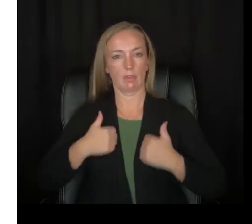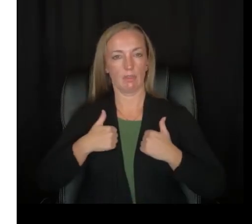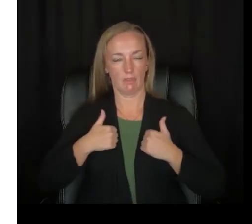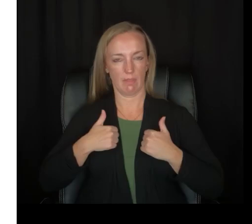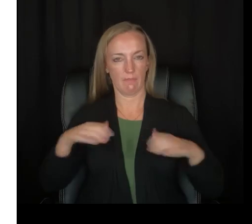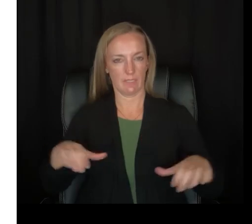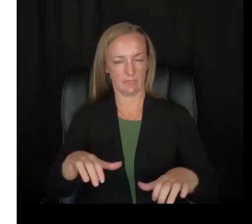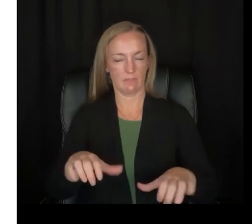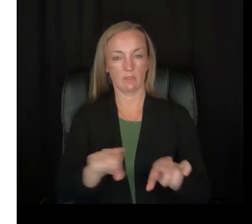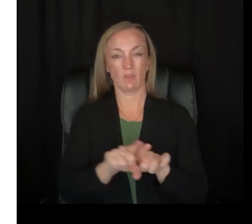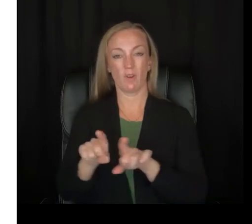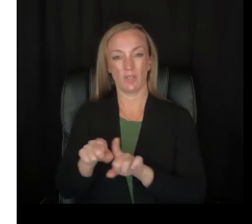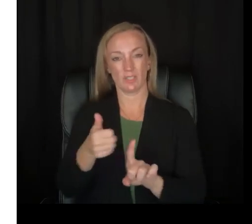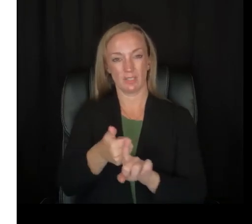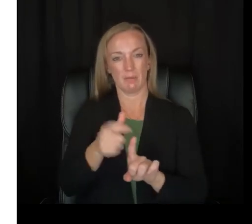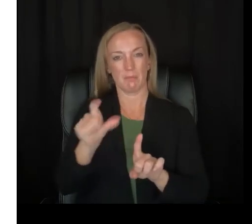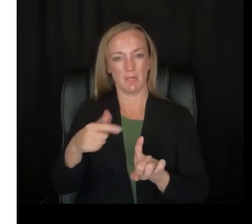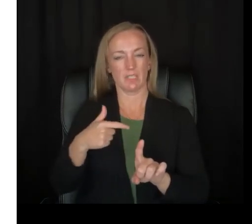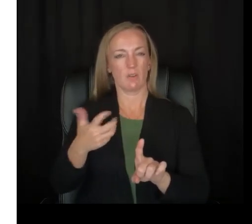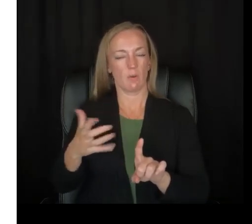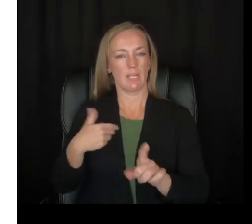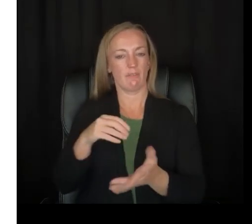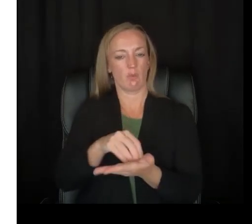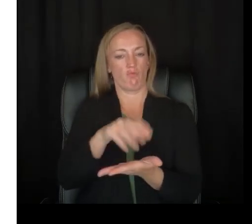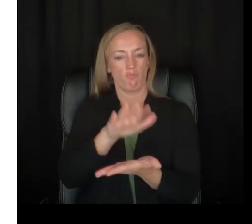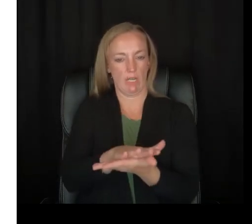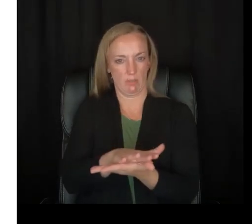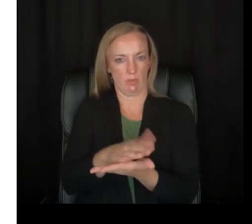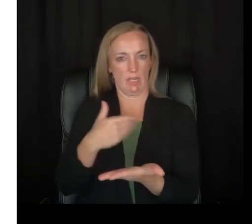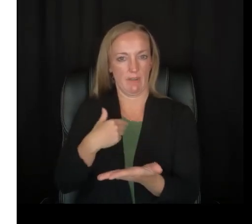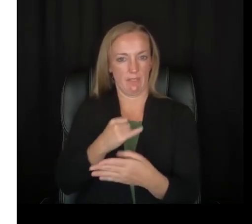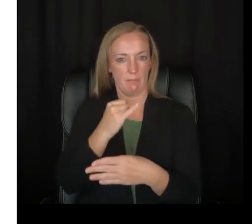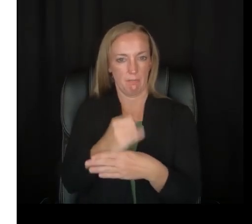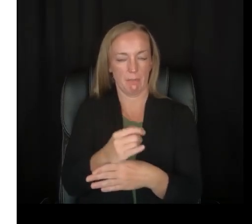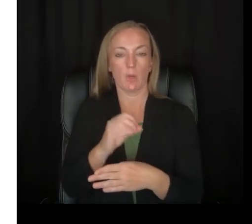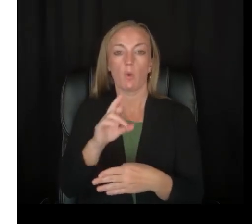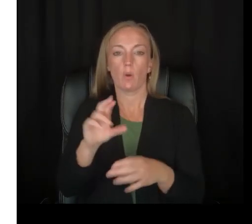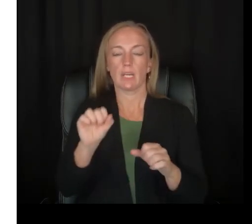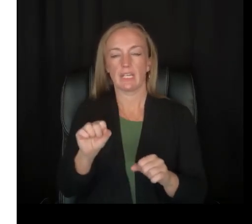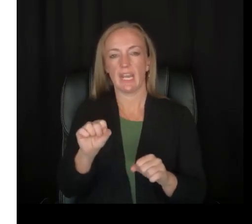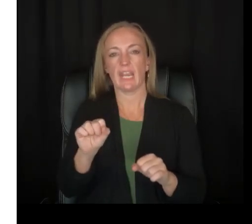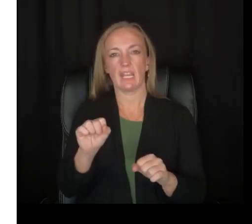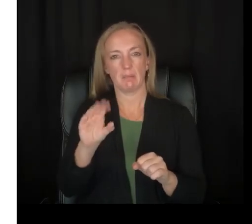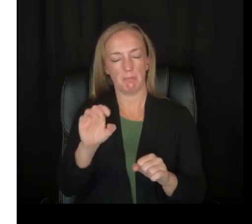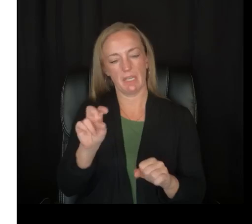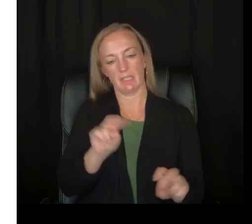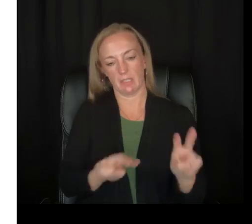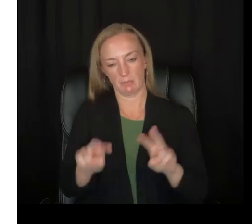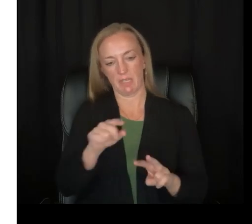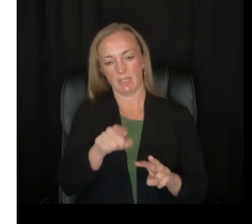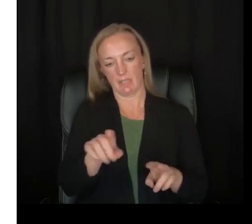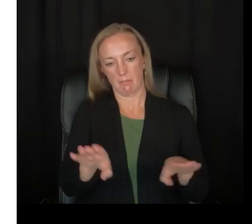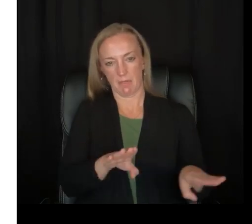They also have to have a record of such the impairment or they can be regarded as having such an impairment.